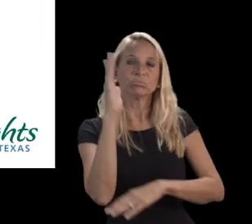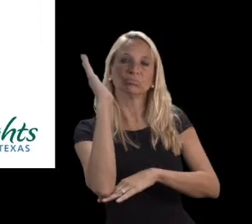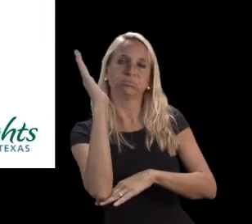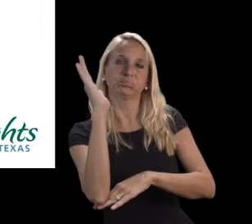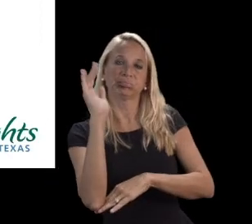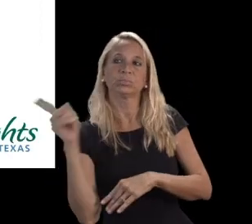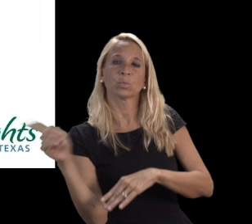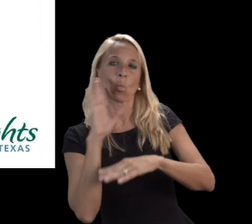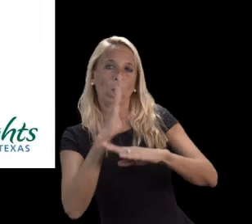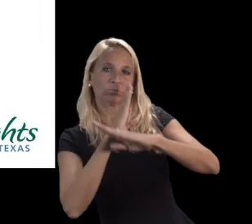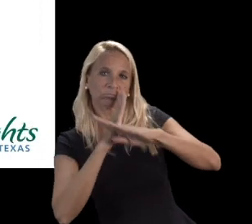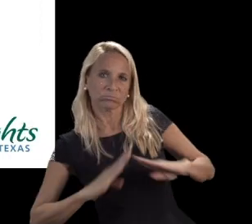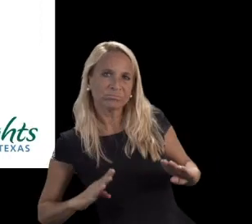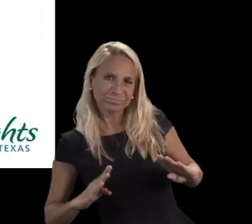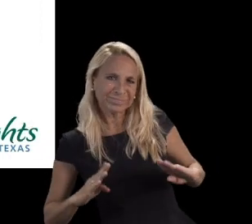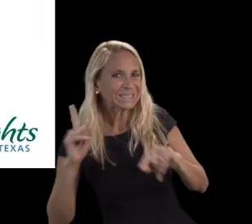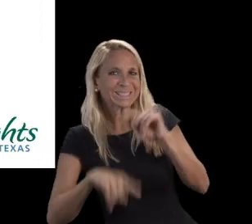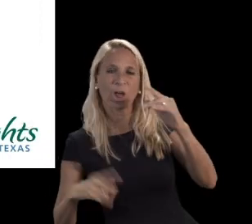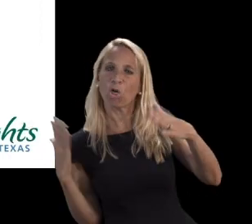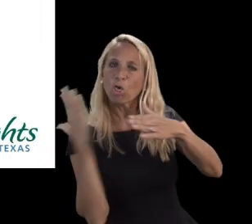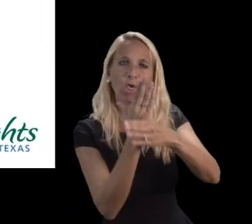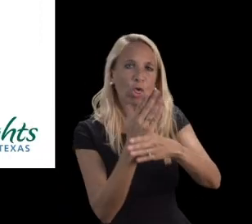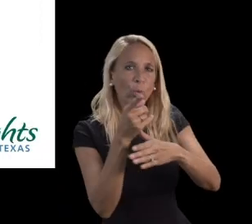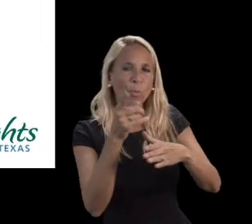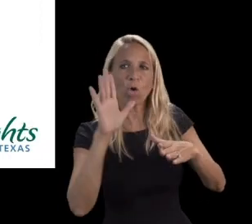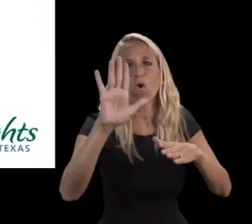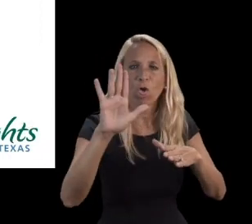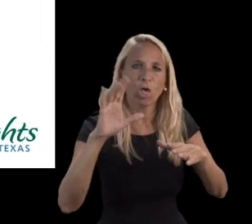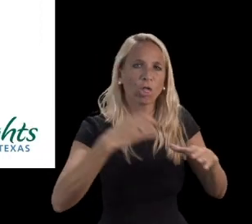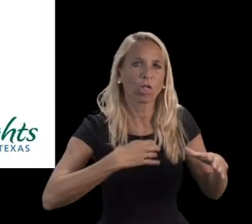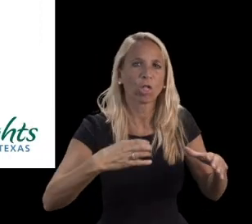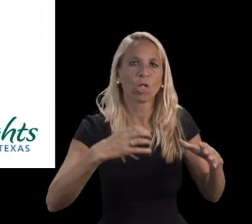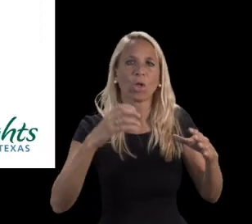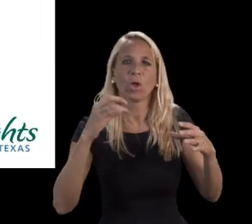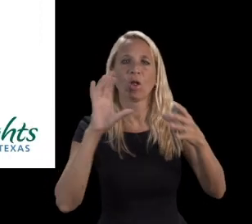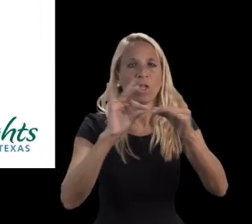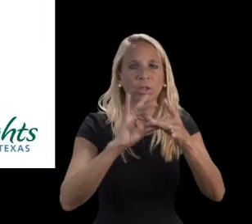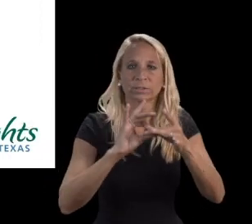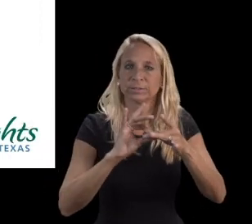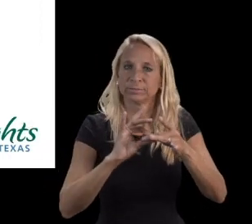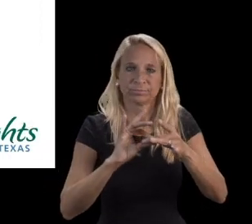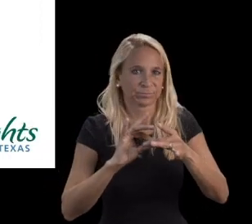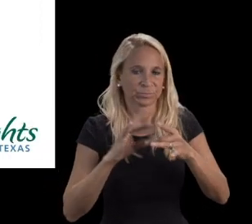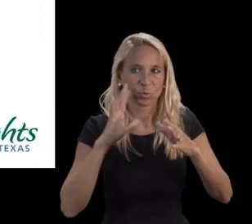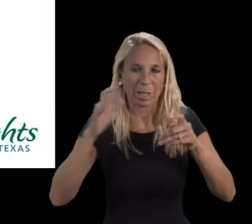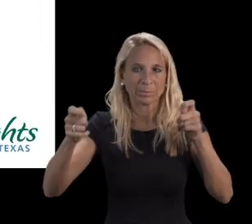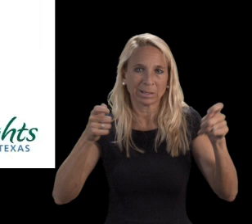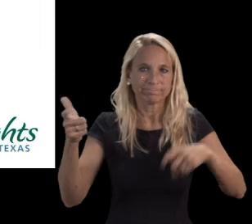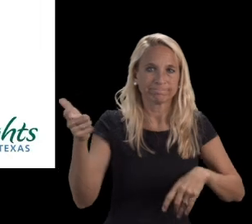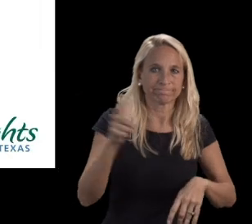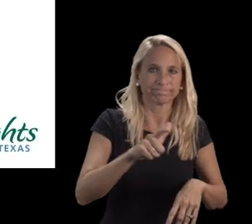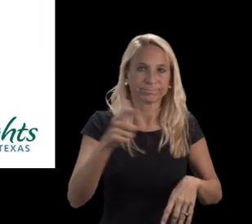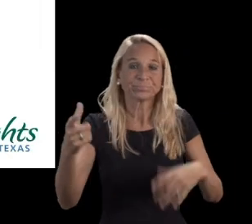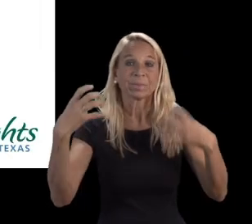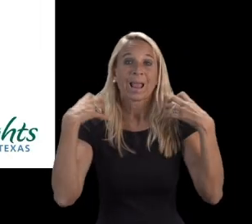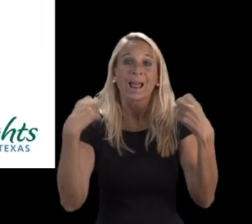And you can, after the agency presents their information, so whether it be managed care, Health Human Service